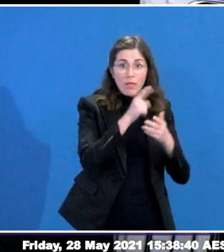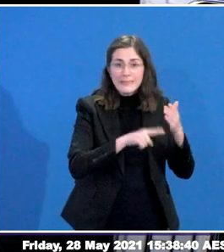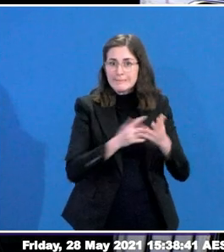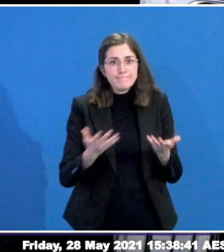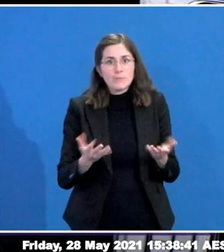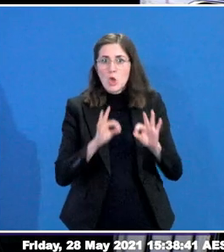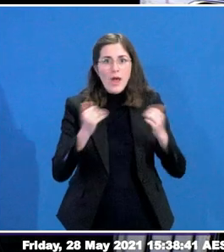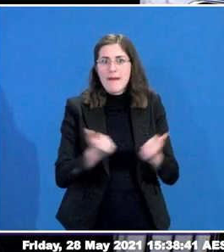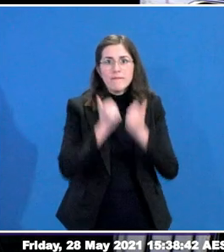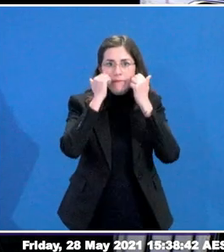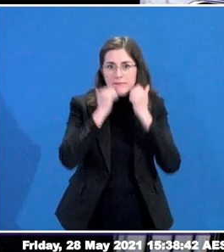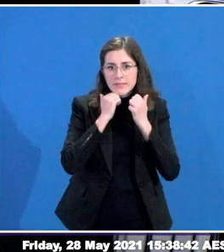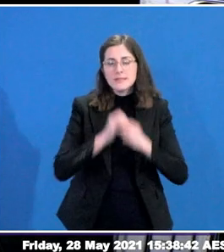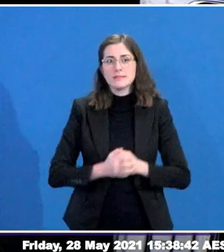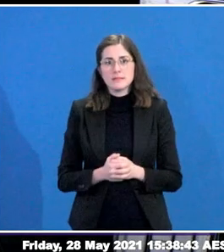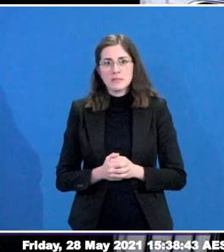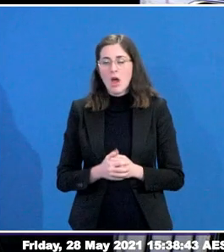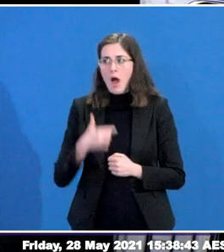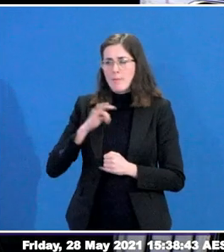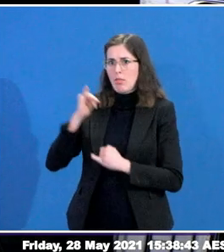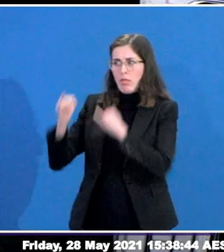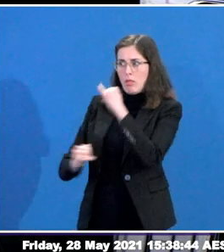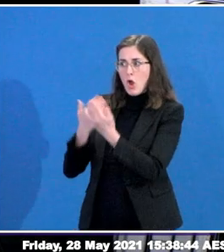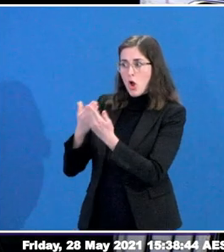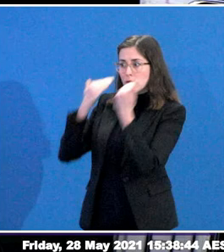As I'm not critical of the magistrates, nor am I critical of Ms Piaud